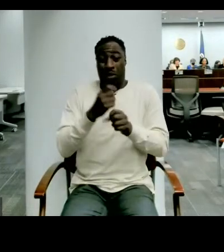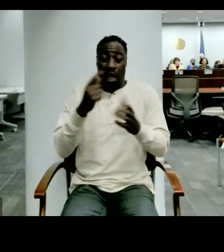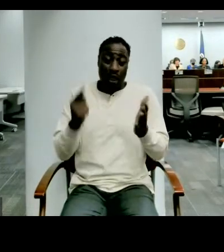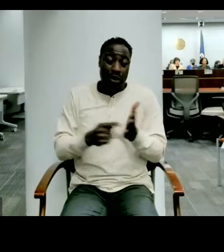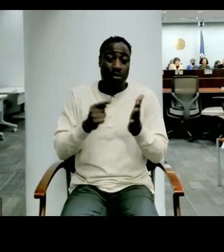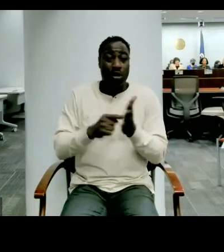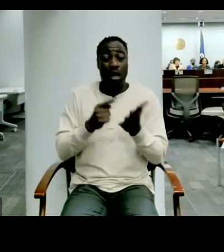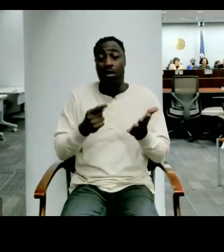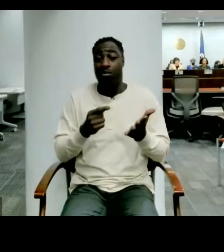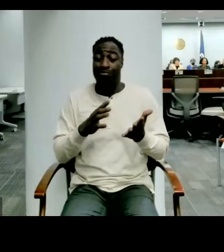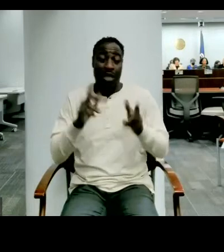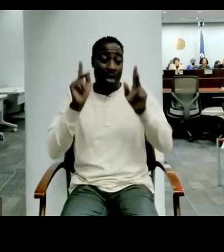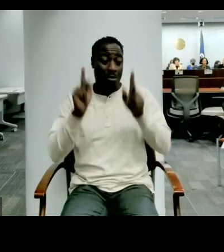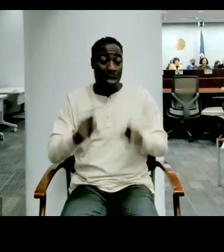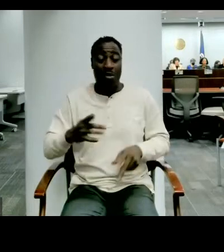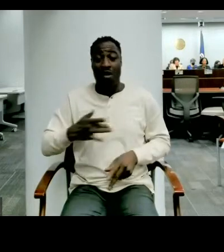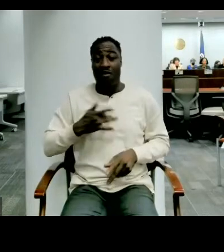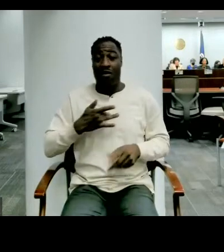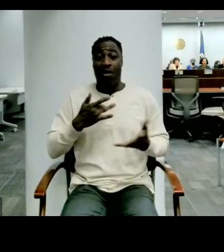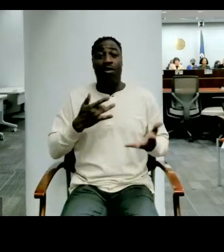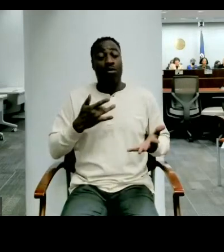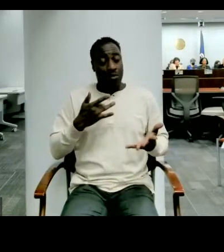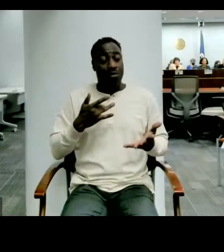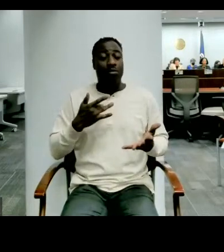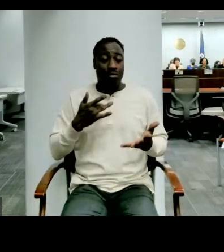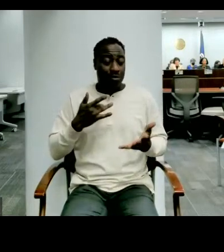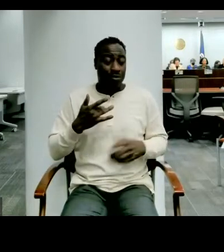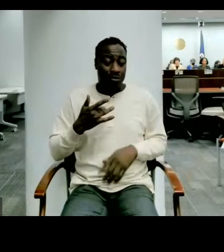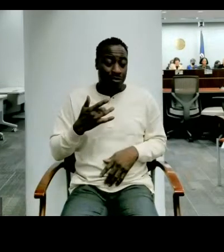um, you know, sometimes people feel like they are compelled to um shave their beard